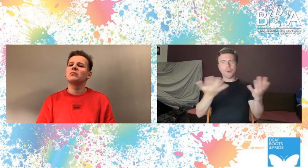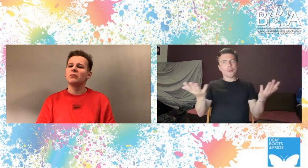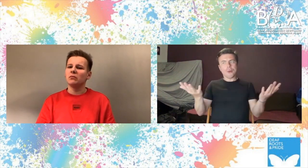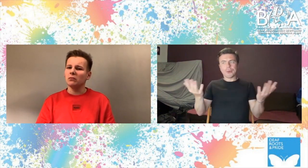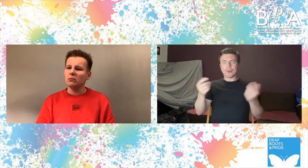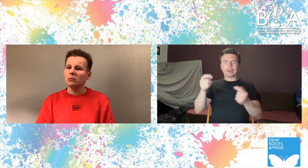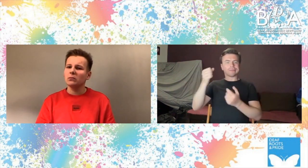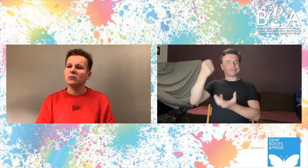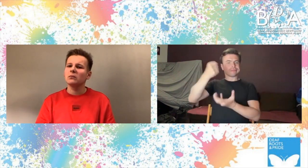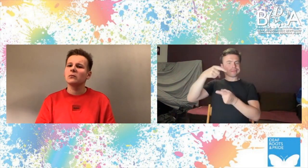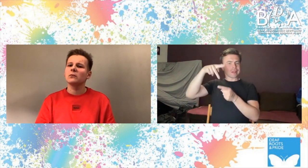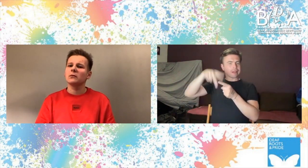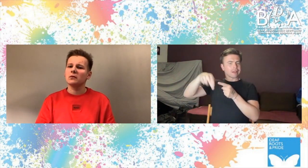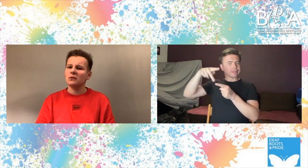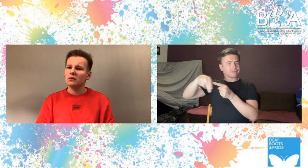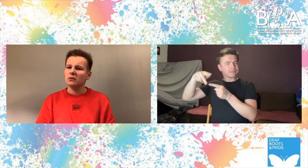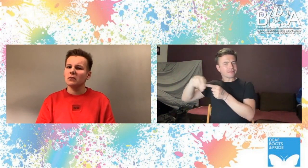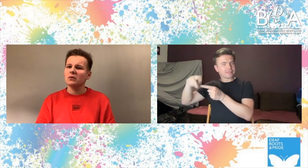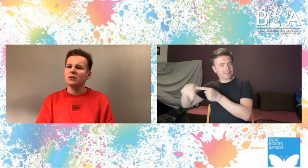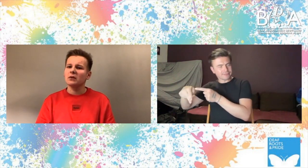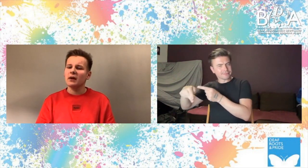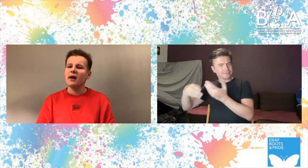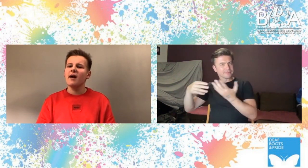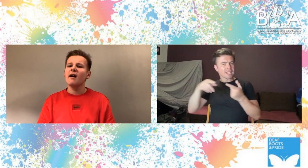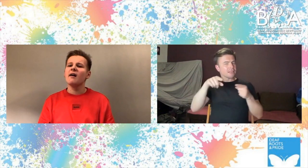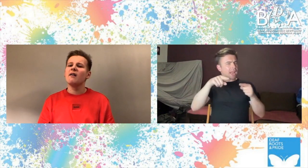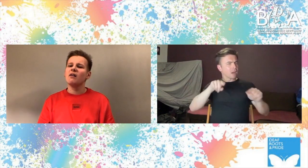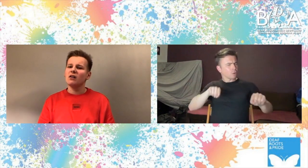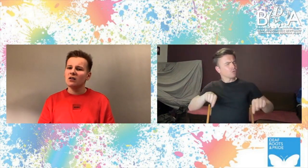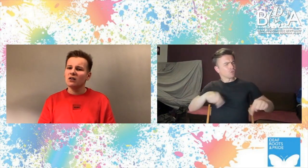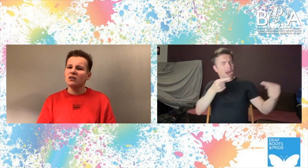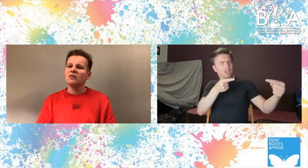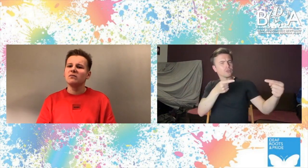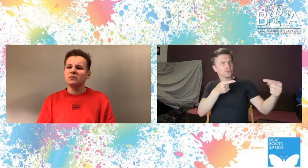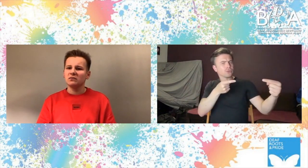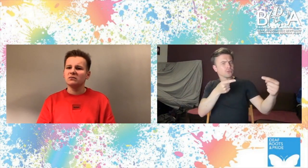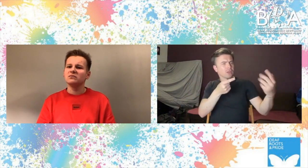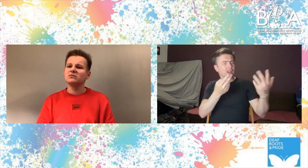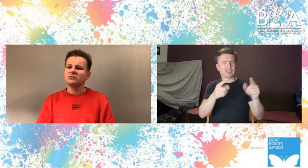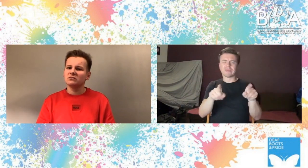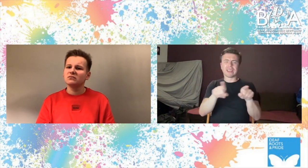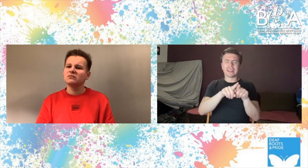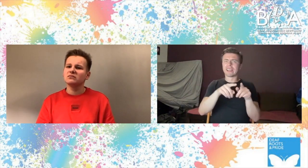and at the moment there are a lot of budget cuts so it’s particularly challenging.